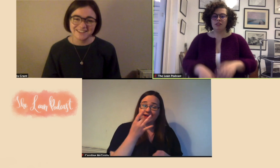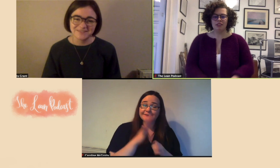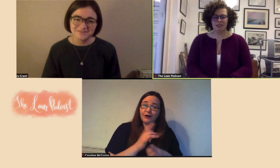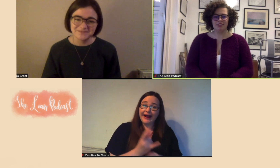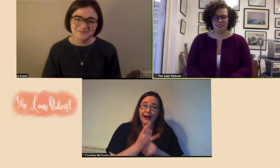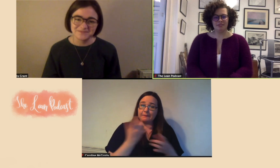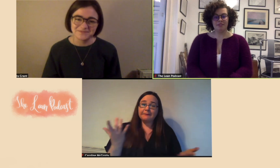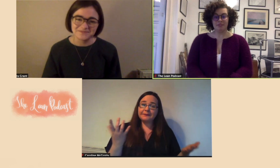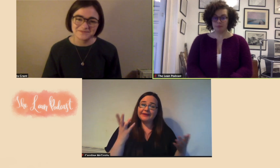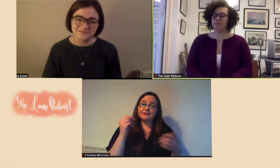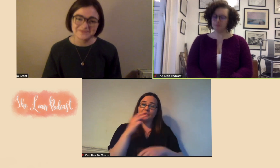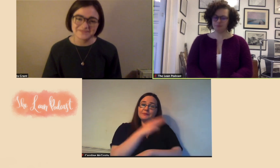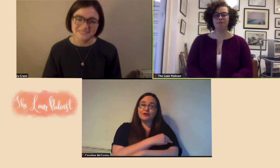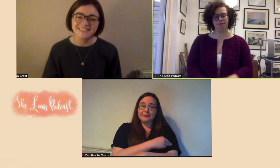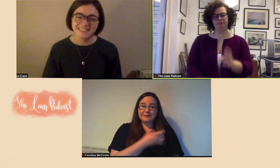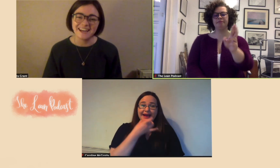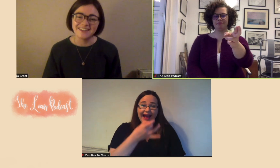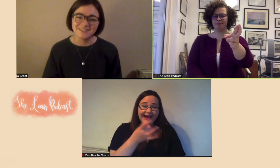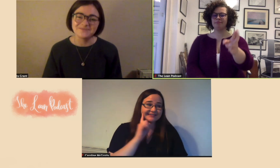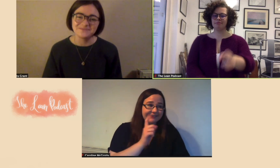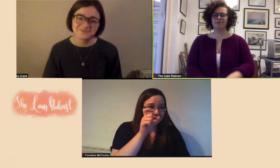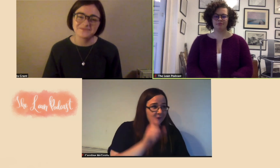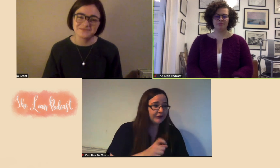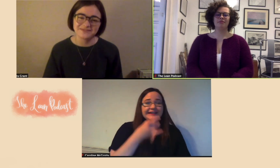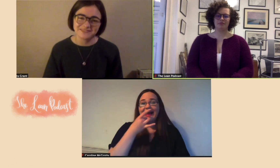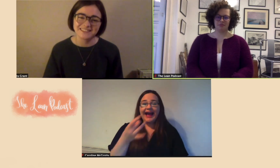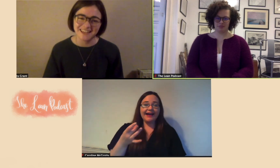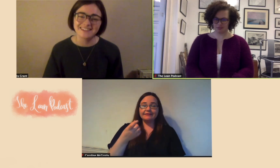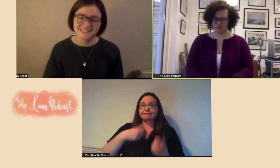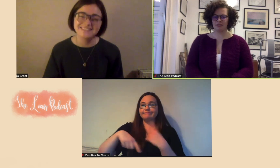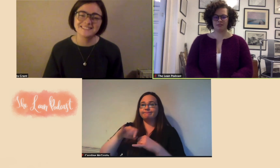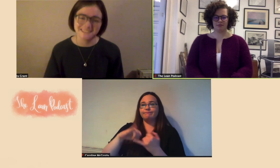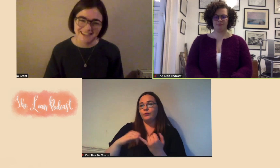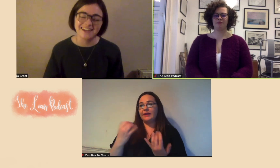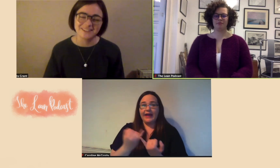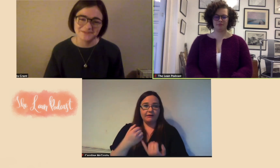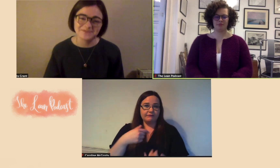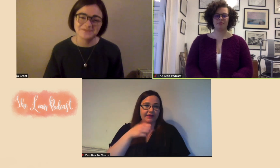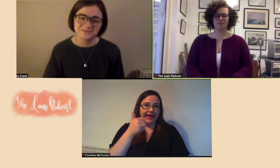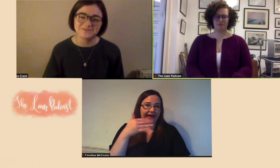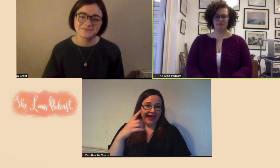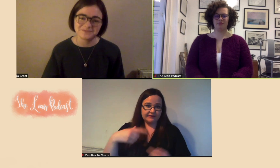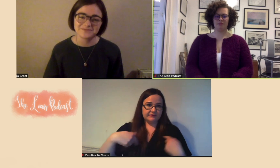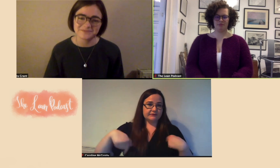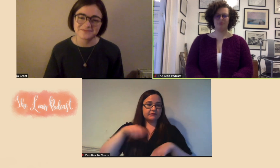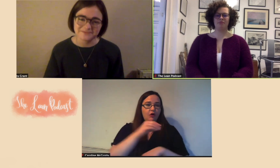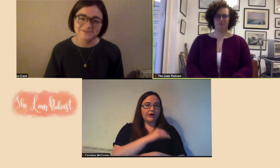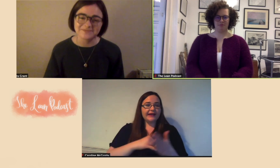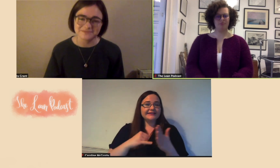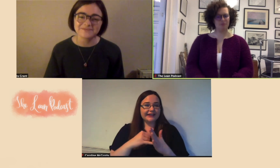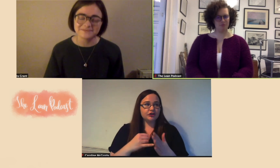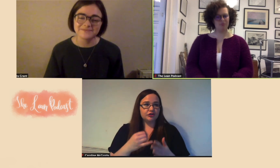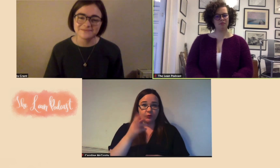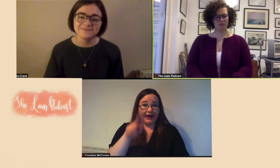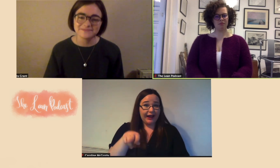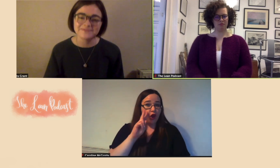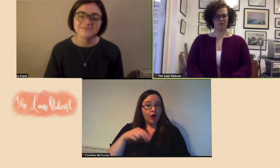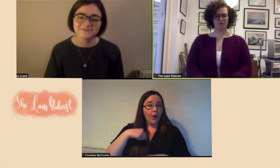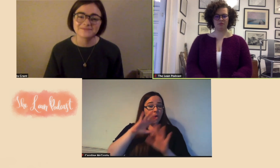So like I said, it goes to realtor printing. So that's a great help to me. And as well, asking for help. That's no problem. Ask deaf people for help.